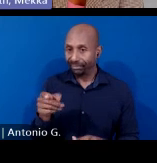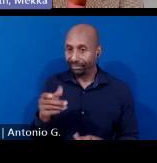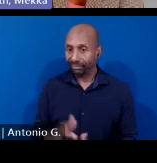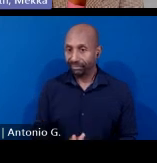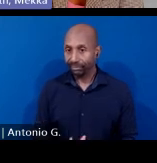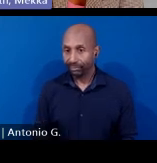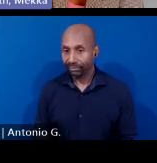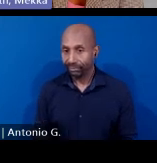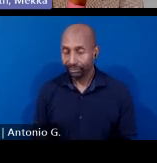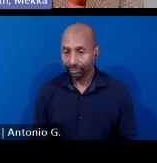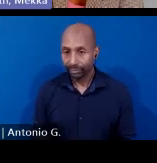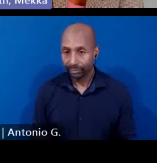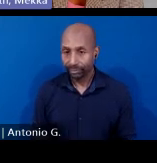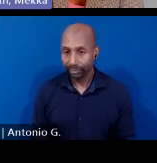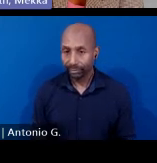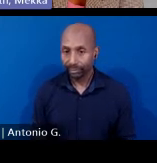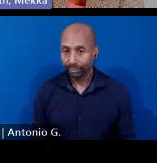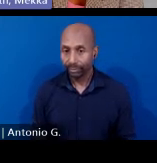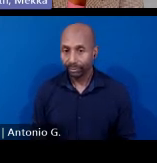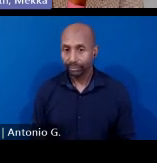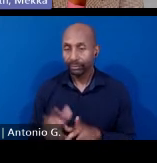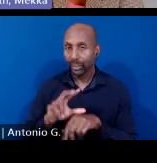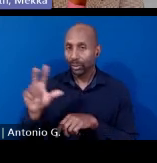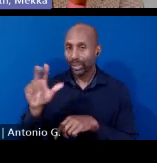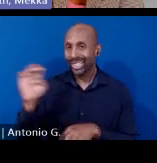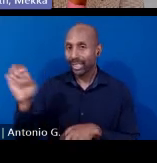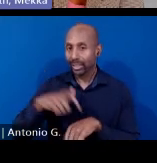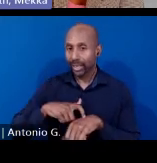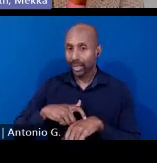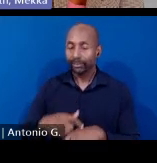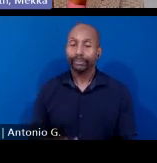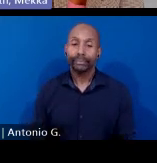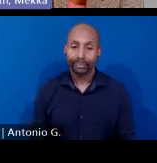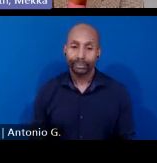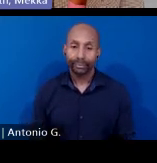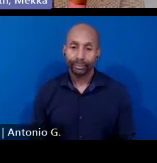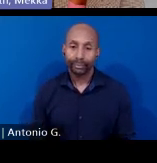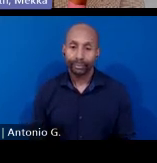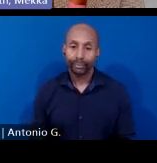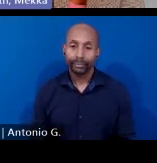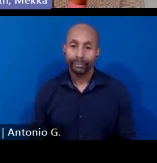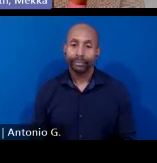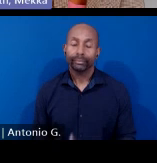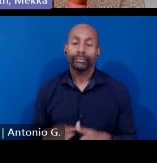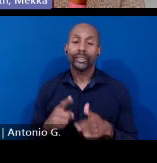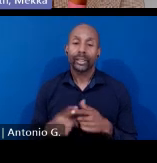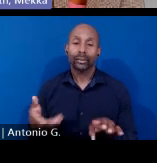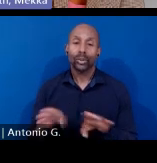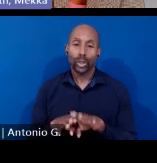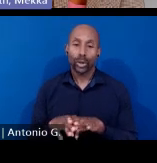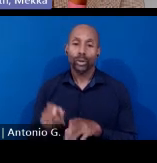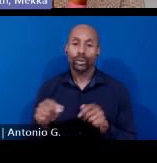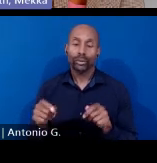That's going to start at 3:00 Eastern and then we will conclude for a very brief session at 3:25 with some